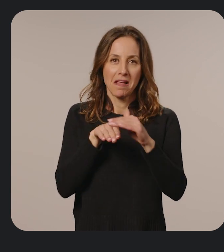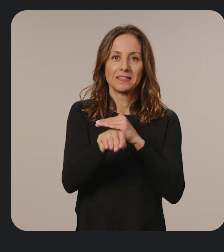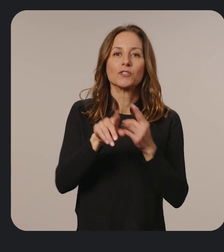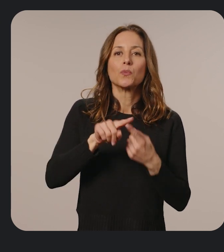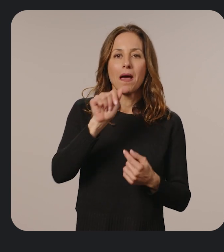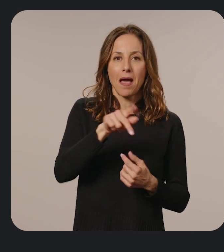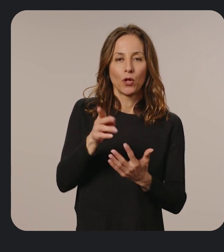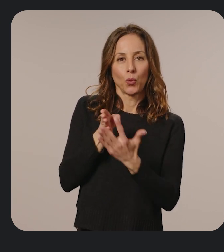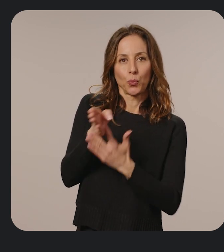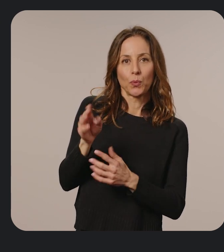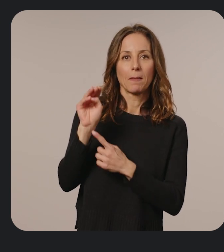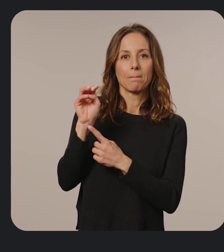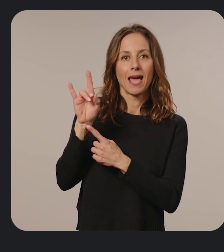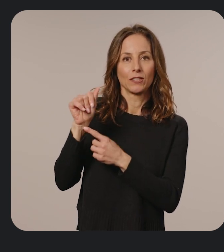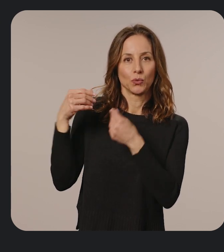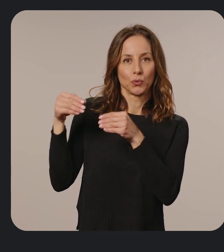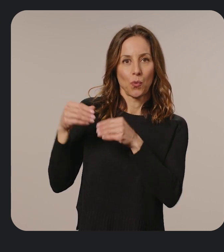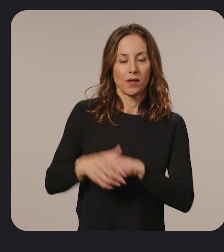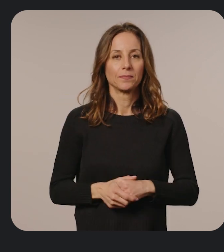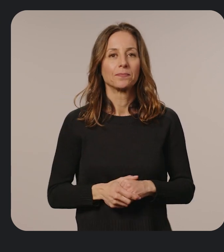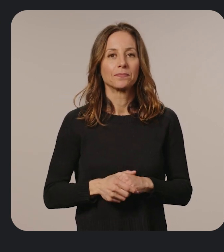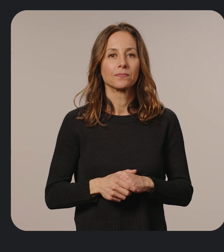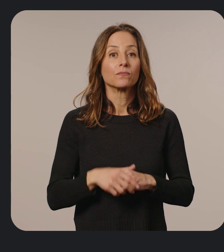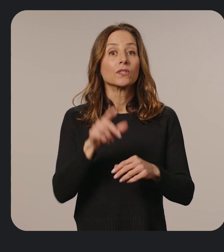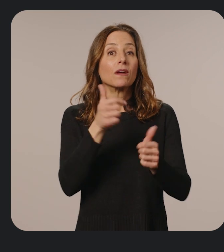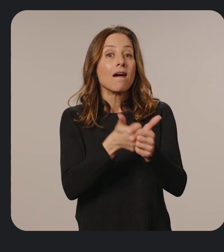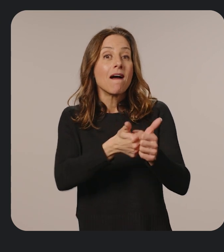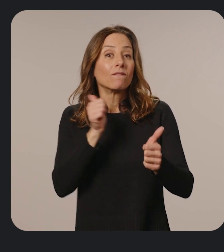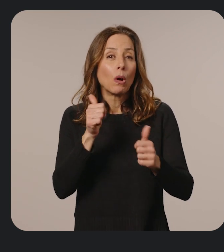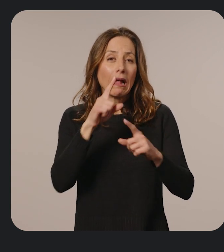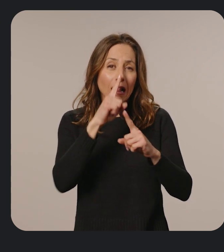will be accessible to the app via the MediaStore. So to avoid additional complexities,